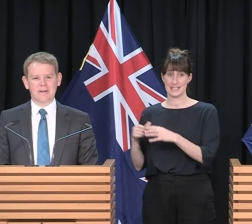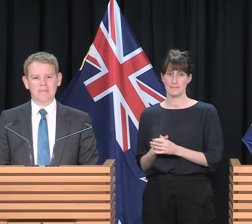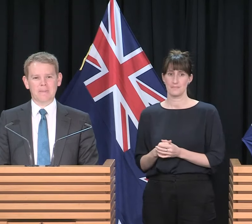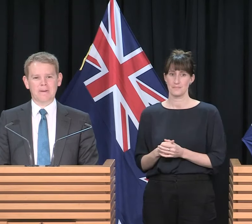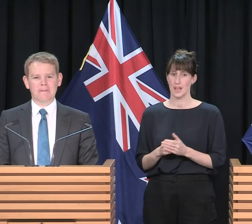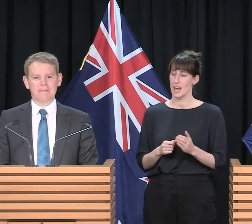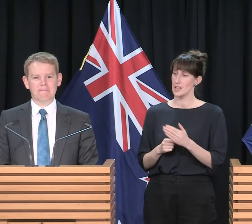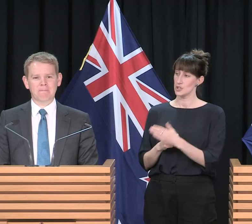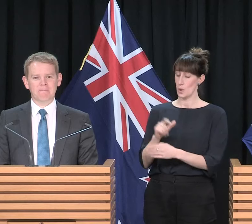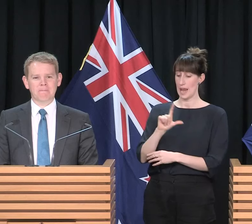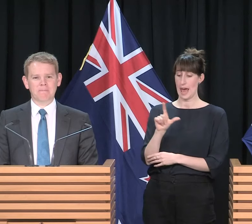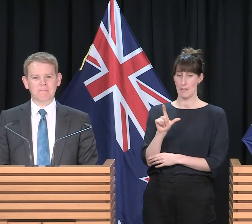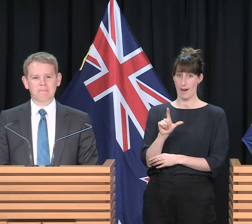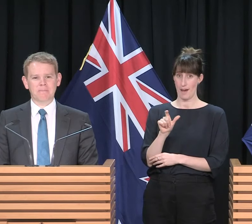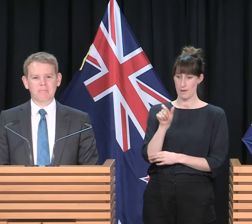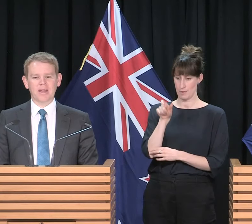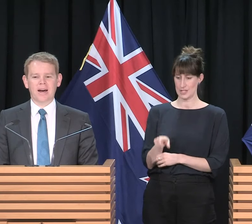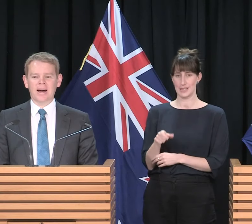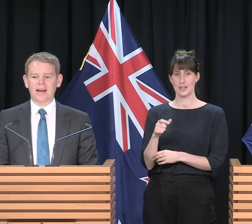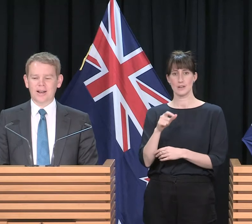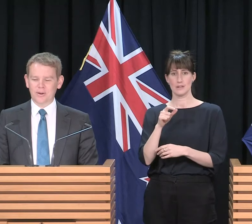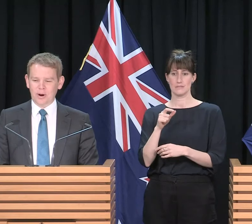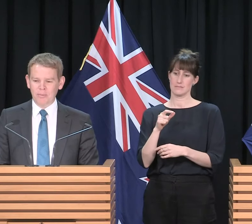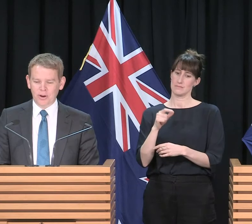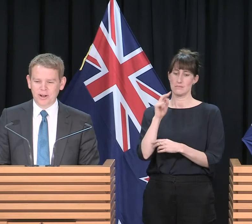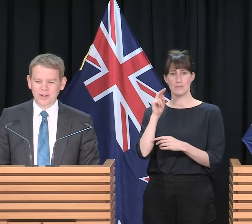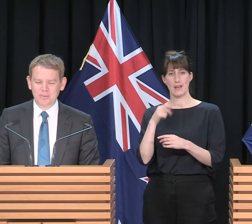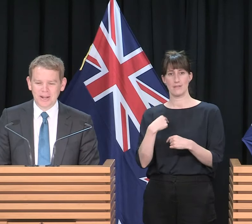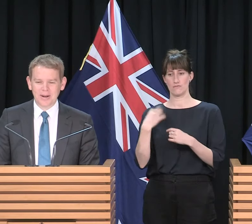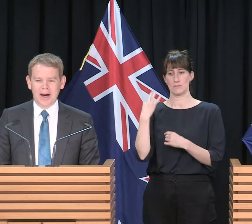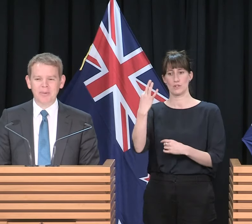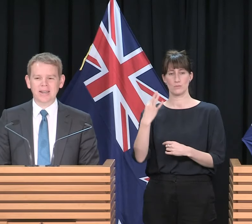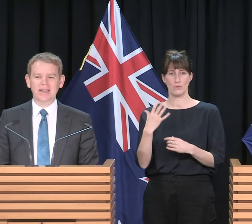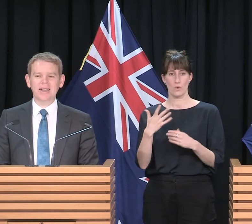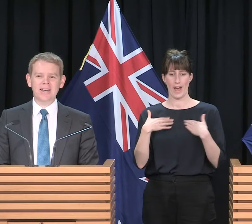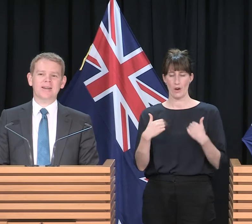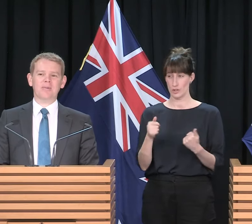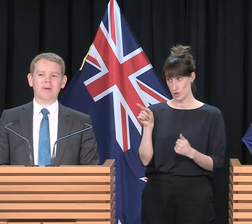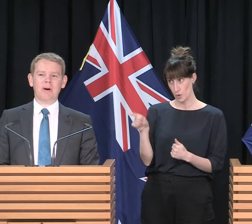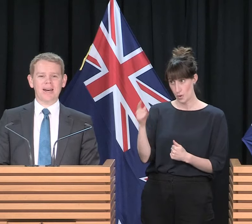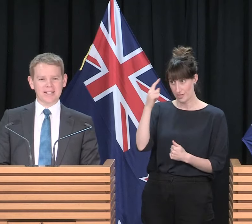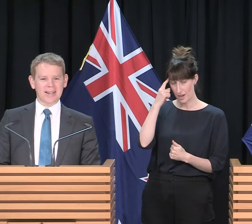community transmission in New Zealand. The World Health Organization